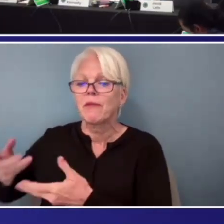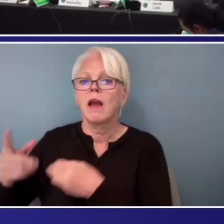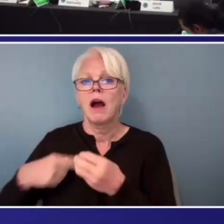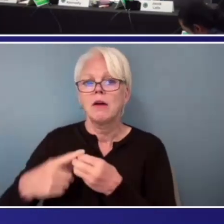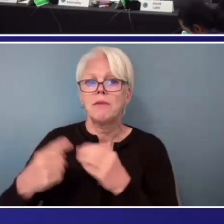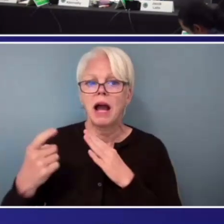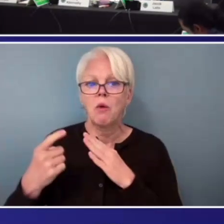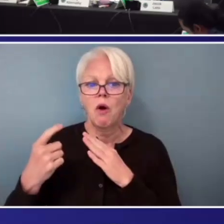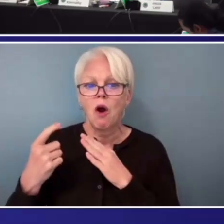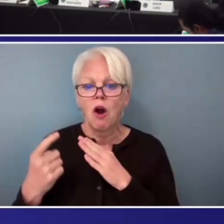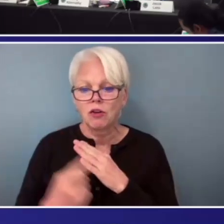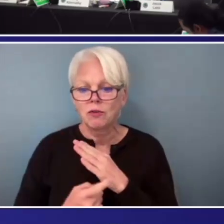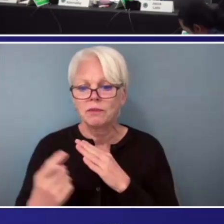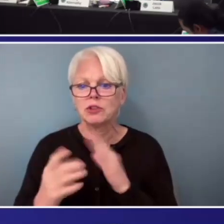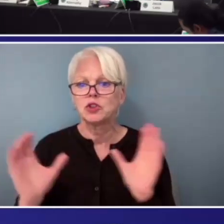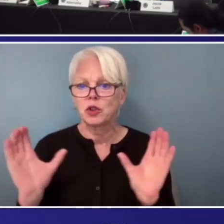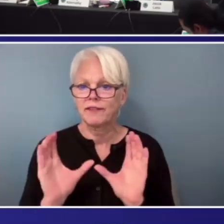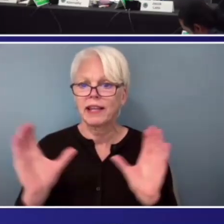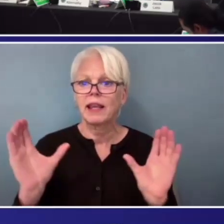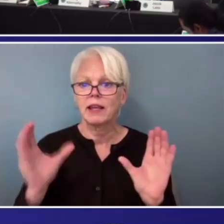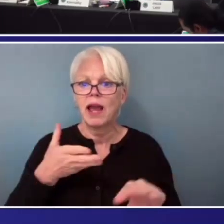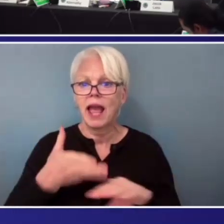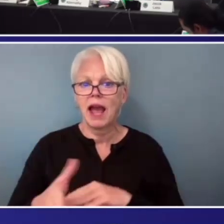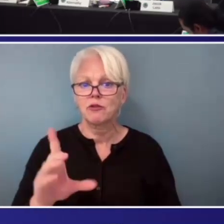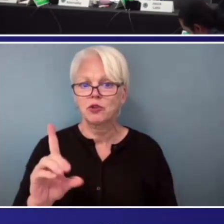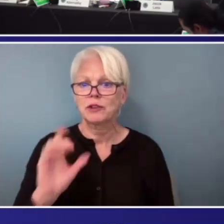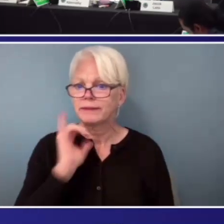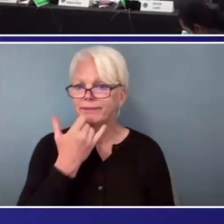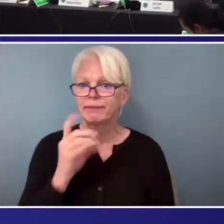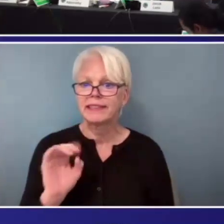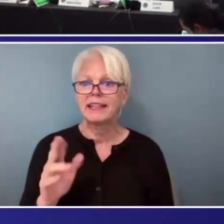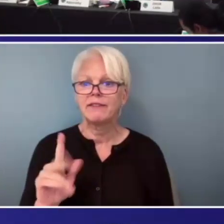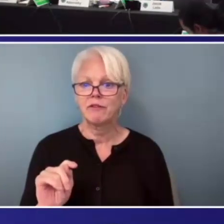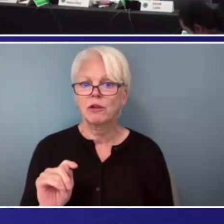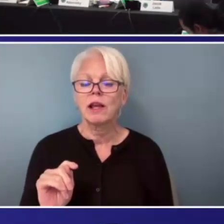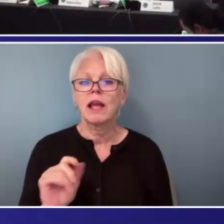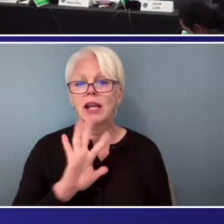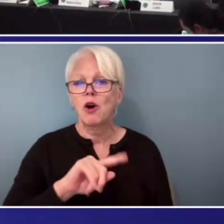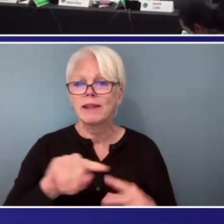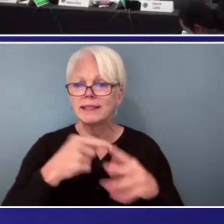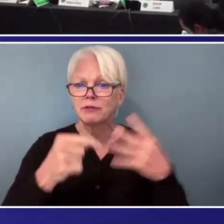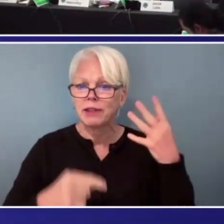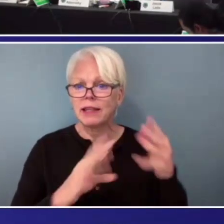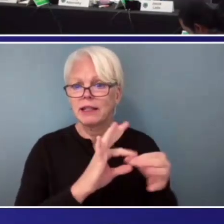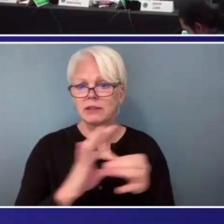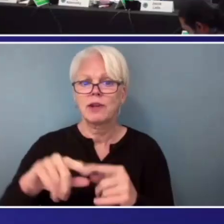recertification, automatic certification after default, and all of the different things around that, and we feel like we